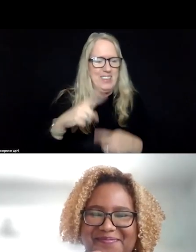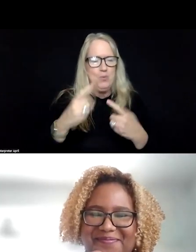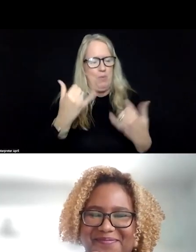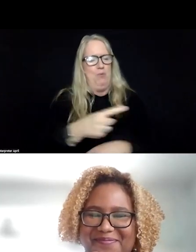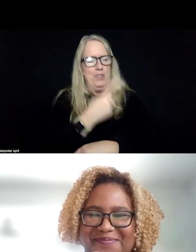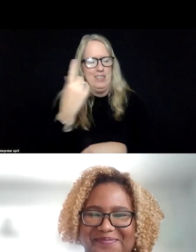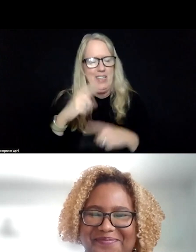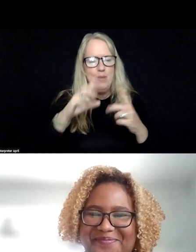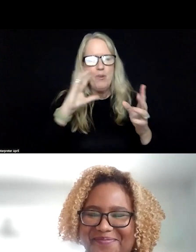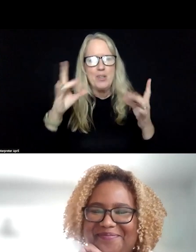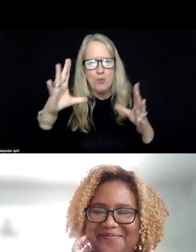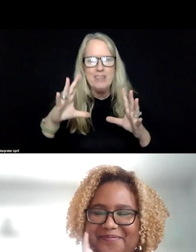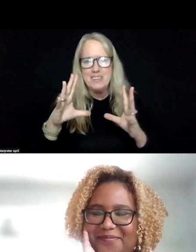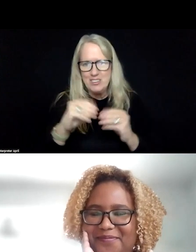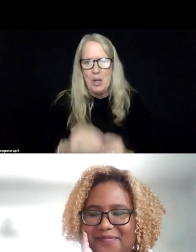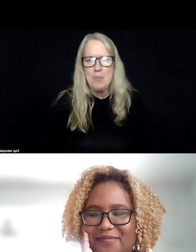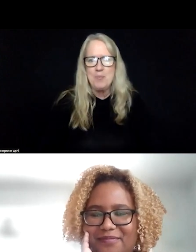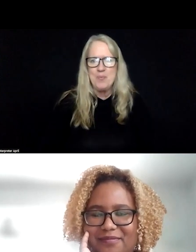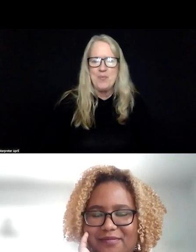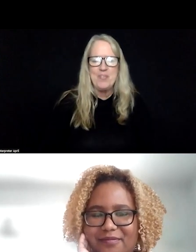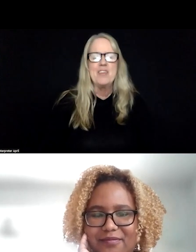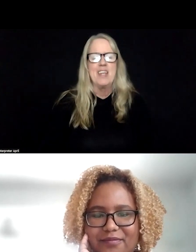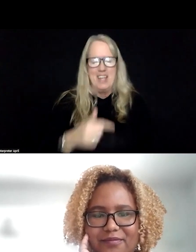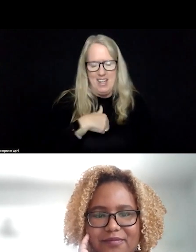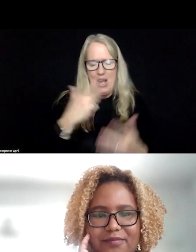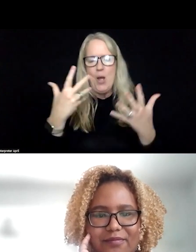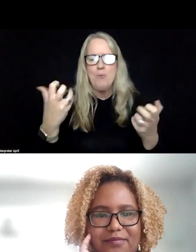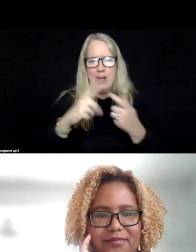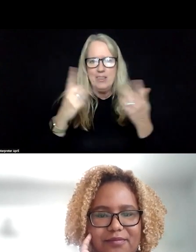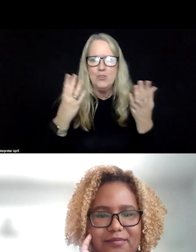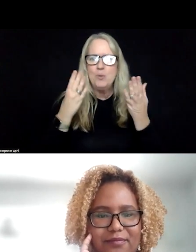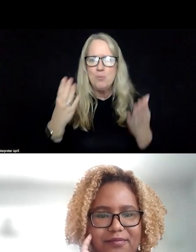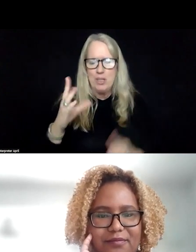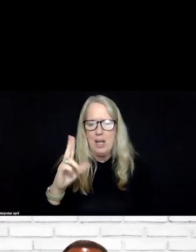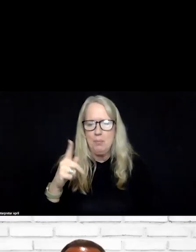TODAY'S JAM. I WANTED TO BRING UP A UPDATE FROM NASMHPD ON